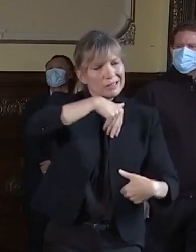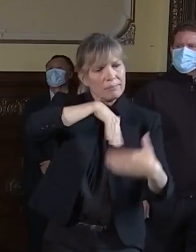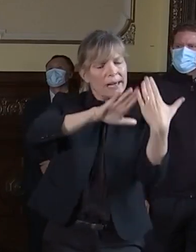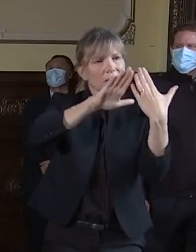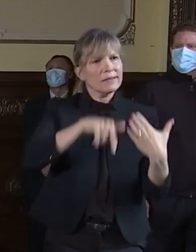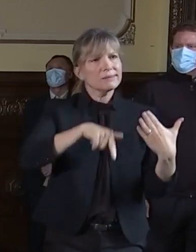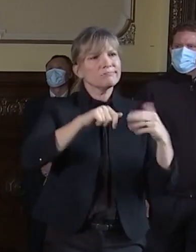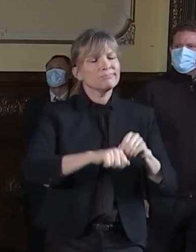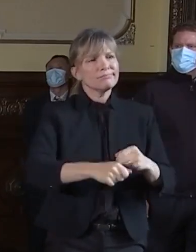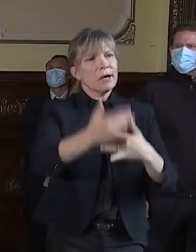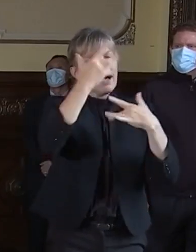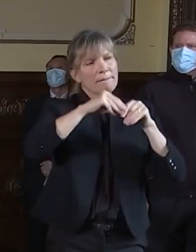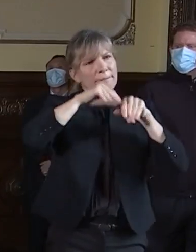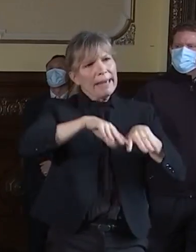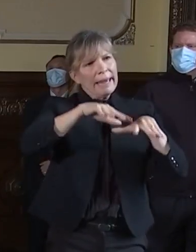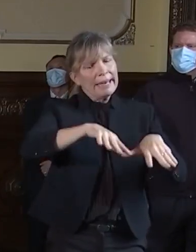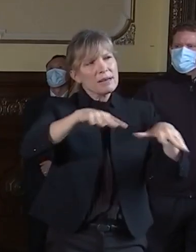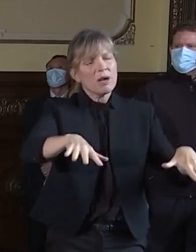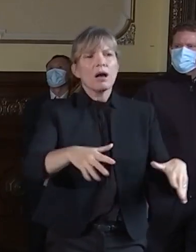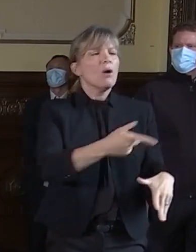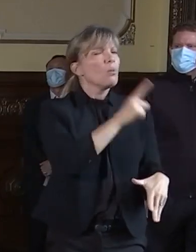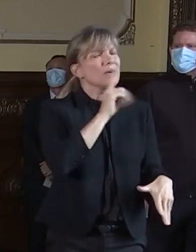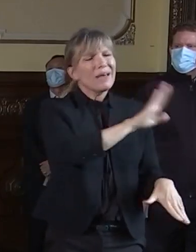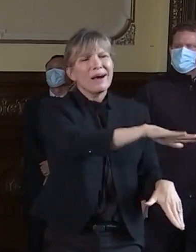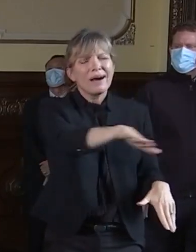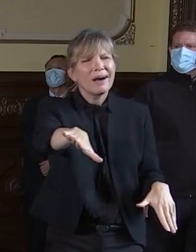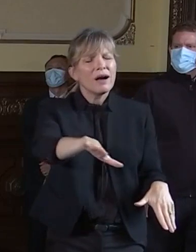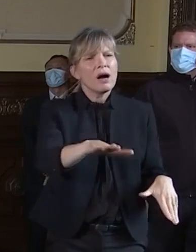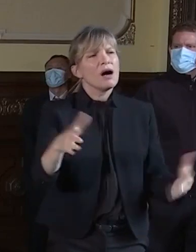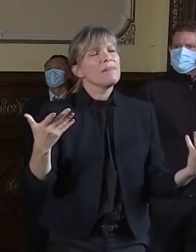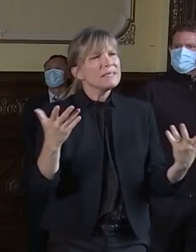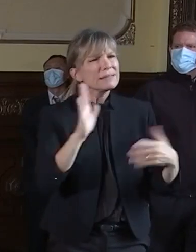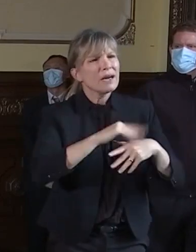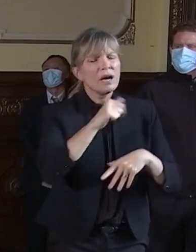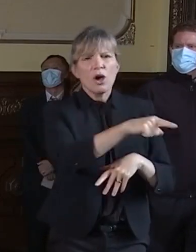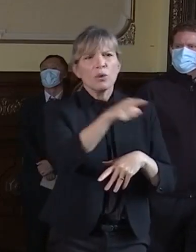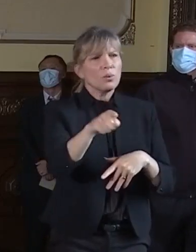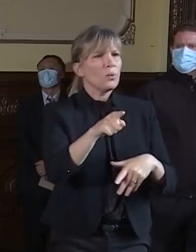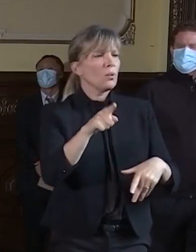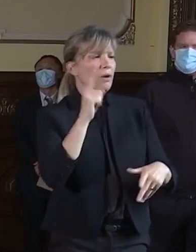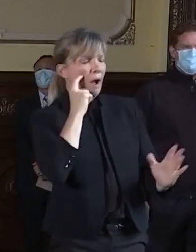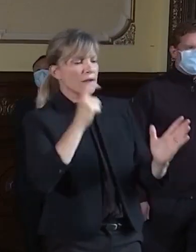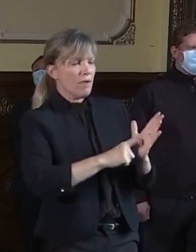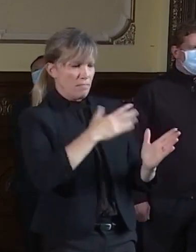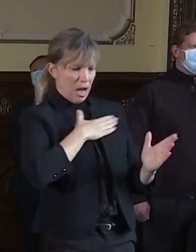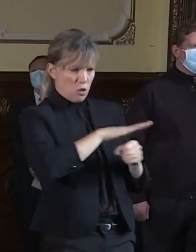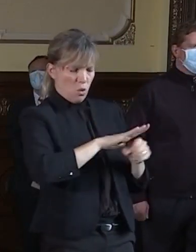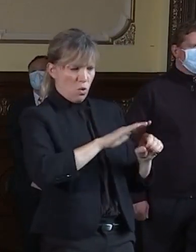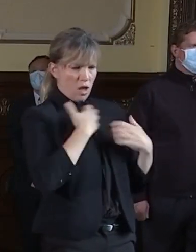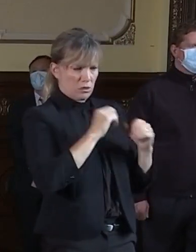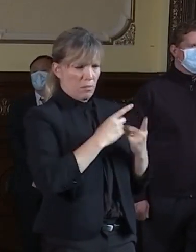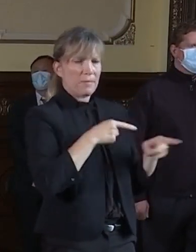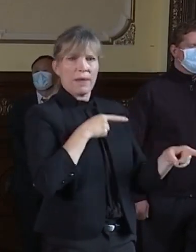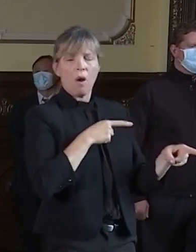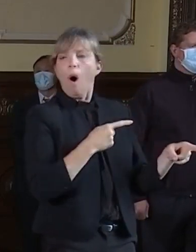BUT THEY ARE ALL FACING IMMENSE PRESSURE AS THEY BATTLE THIS PANDEMIC. PLEASE LET THIS SERVE AS A CALL TO ACTION TO IDENTIFY YOUR LOCAL